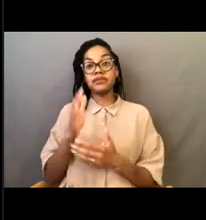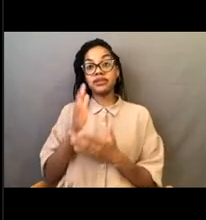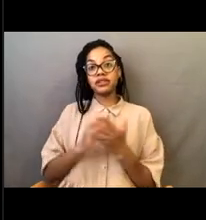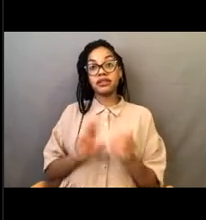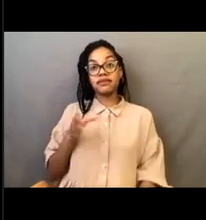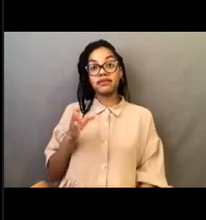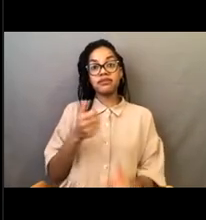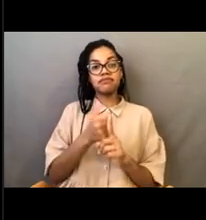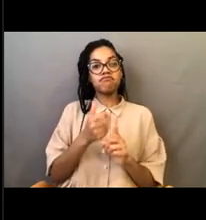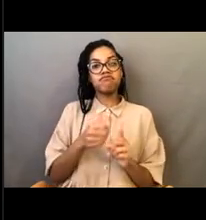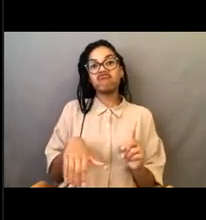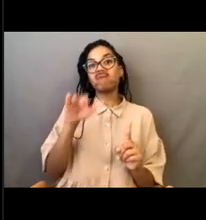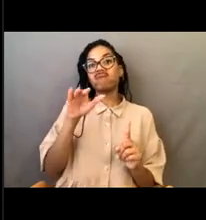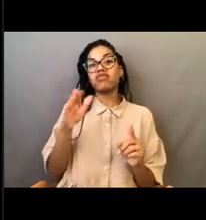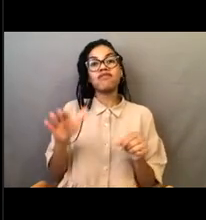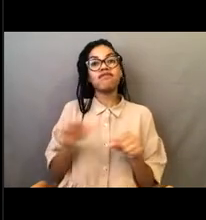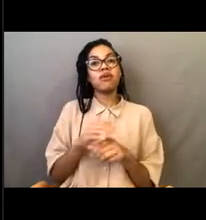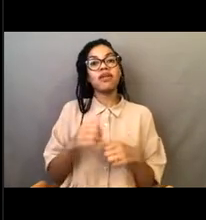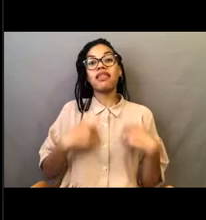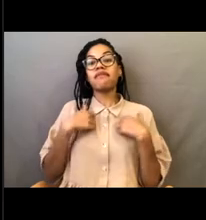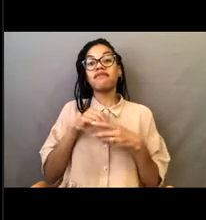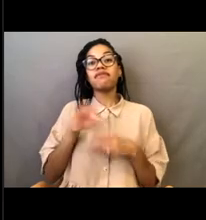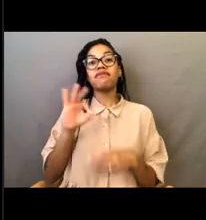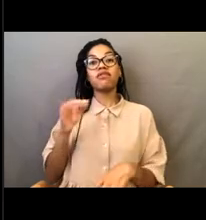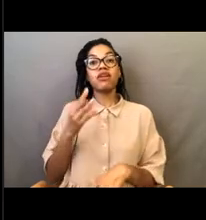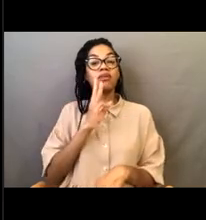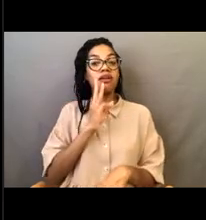some might spend their early years in a Lake or a river